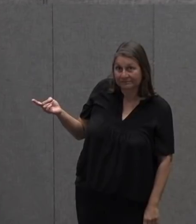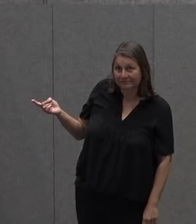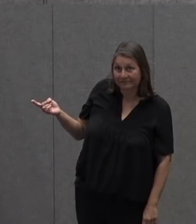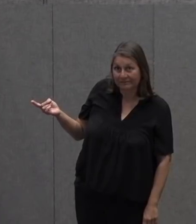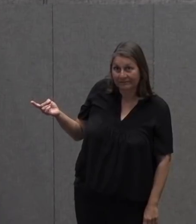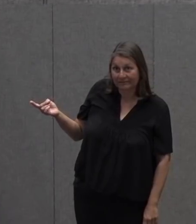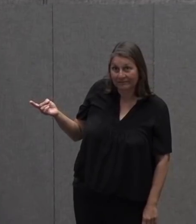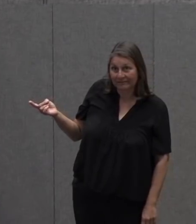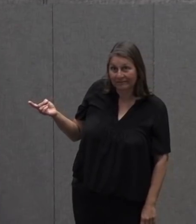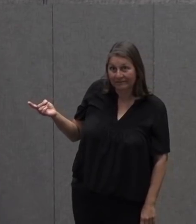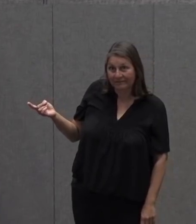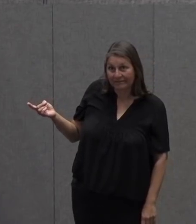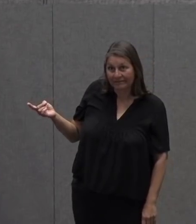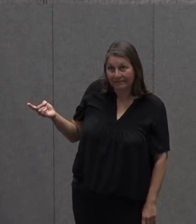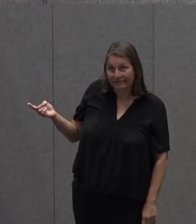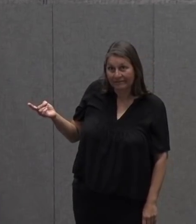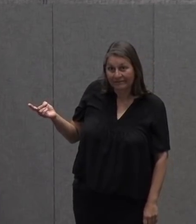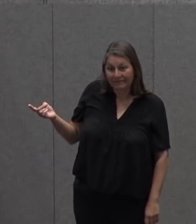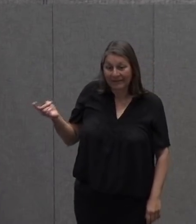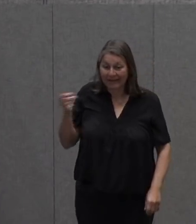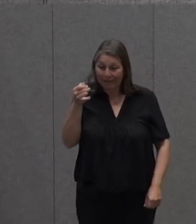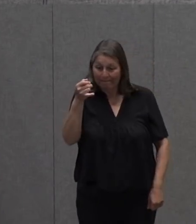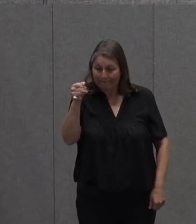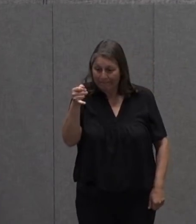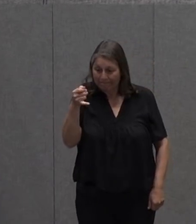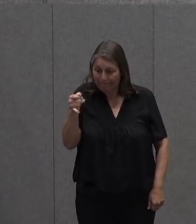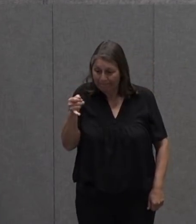And then I take these lines and I stretch them all the way across this way,